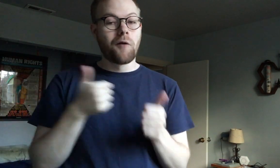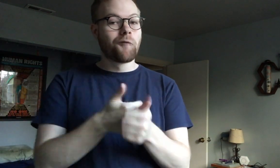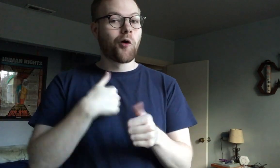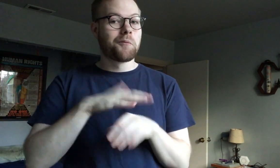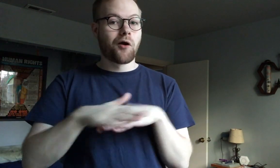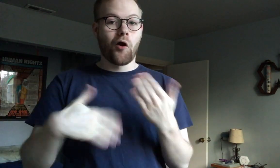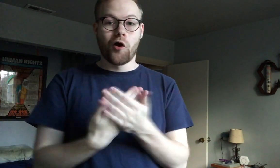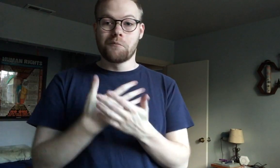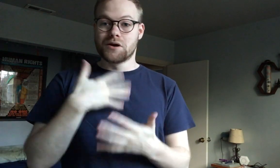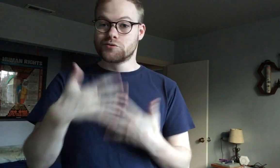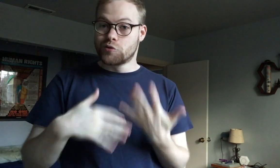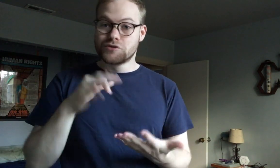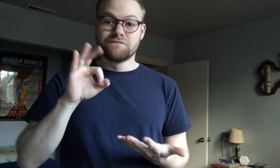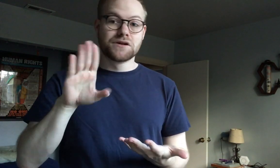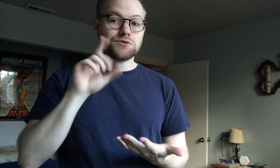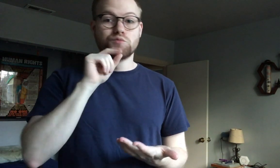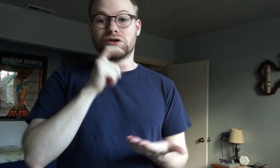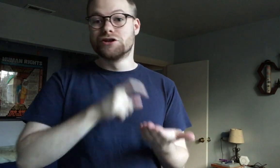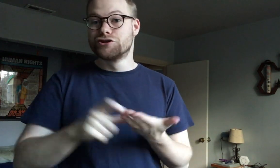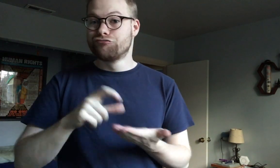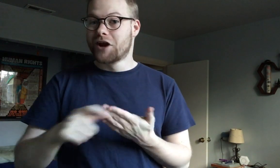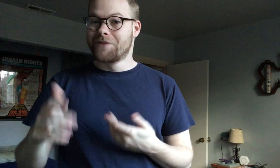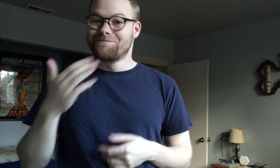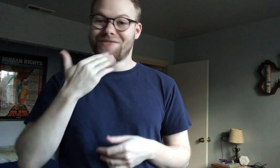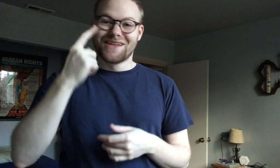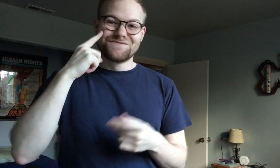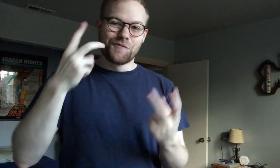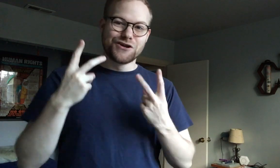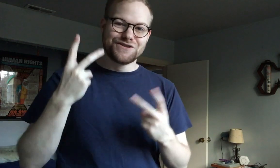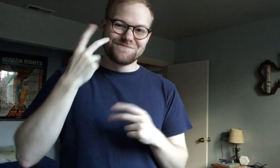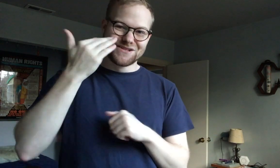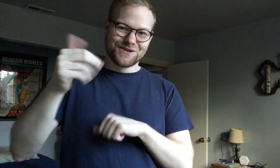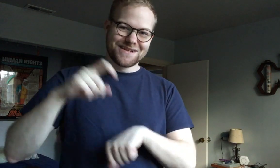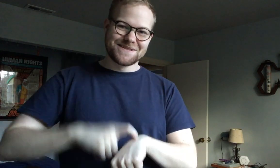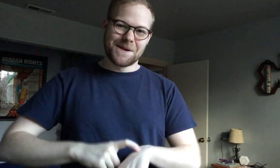Follow me on all my socials - Facebook, Twitter, Instagram. Thanks for watching, see you next time.